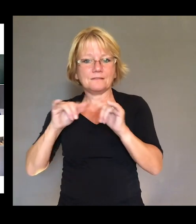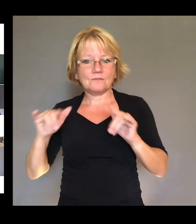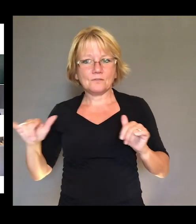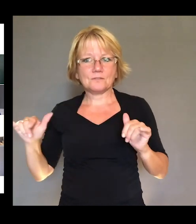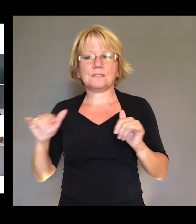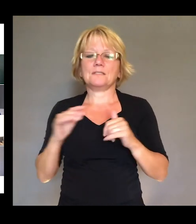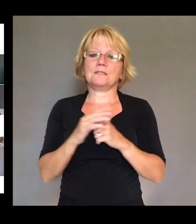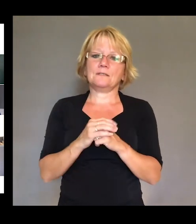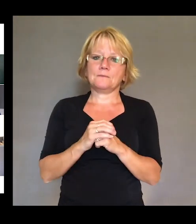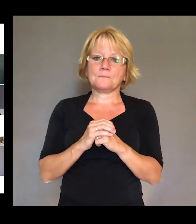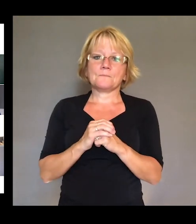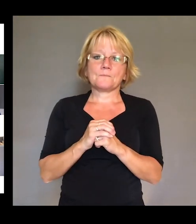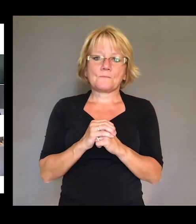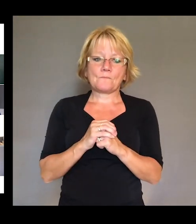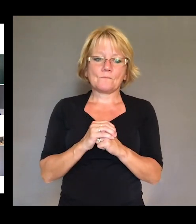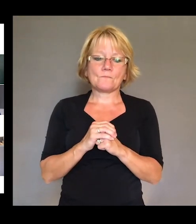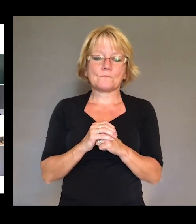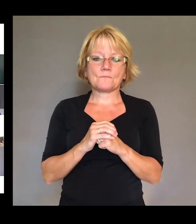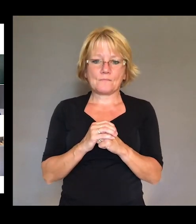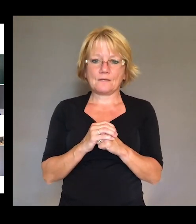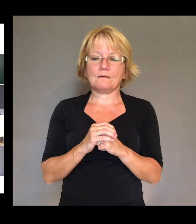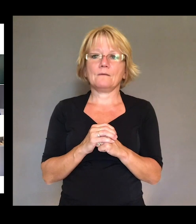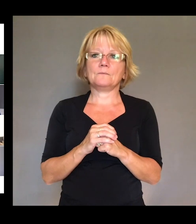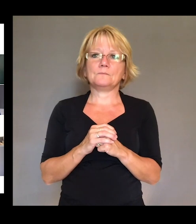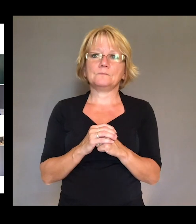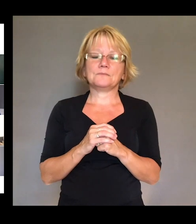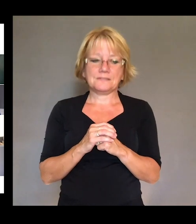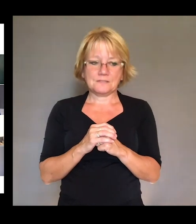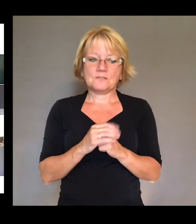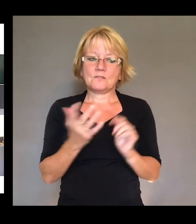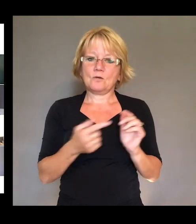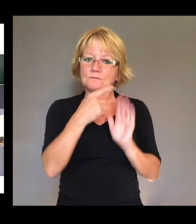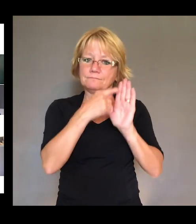but I can also then double on that and be able to promote diversity there.